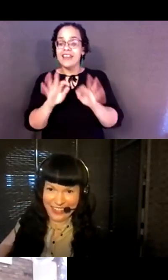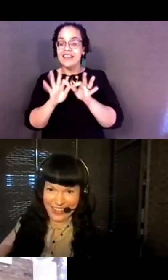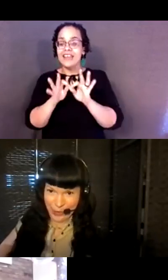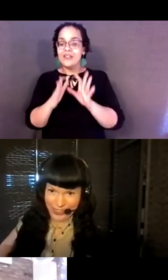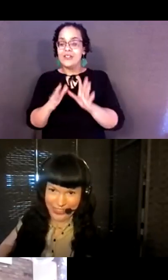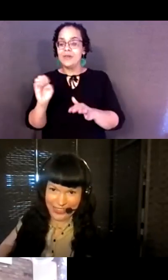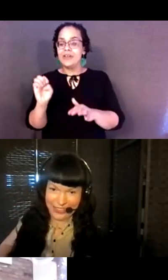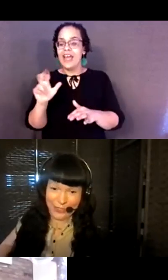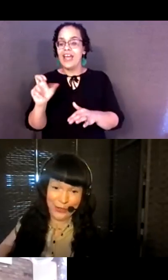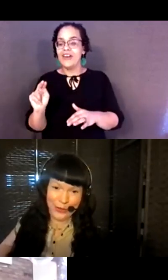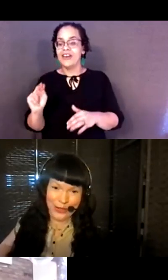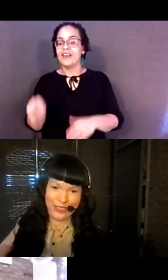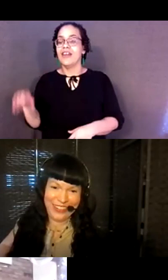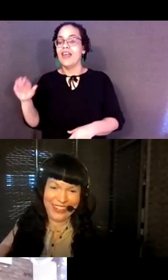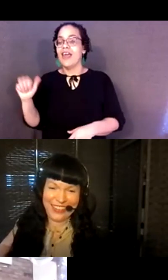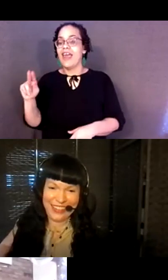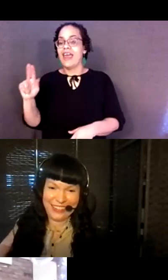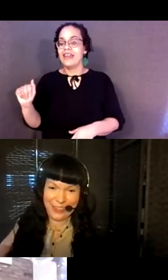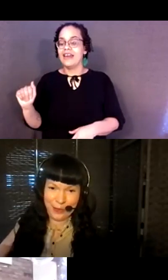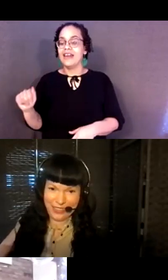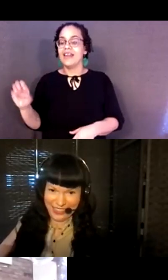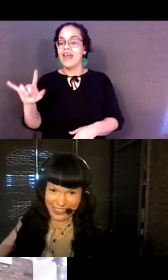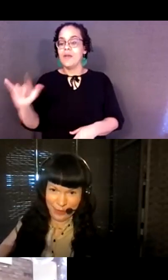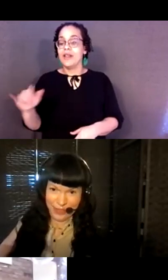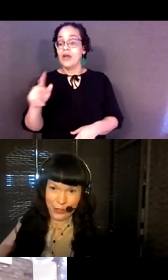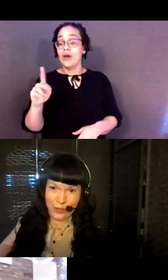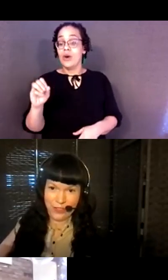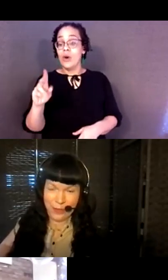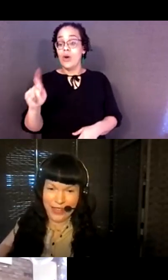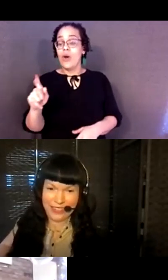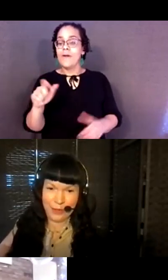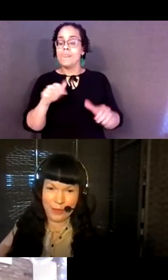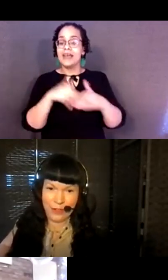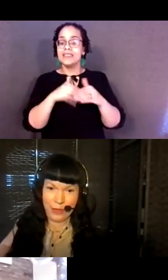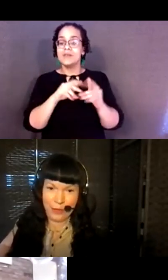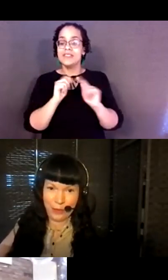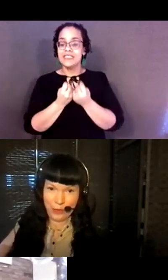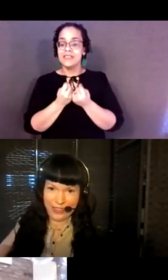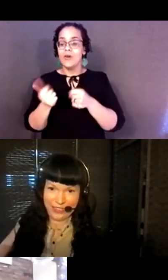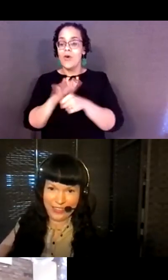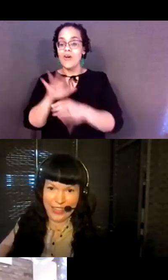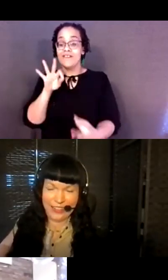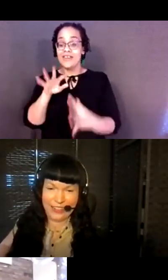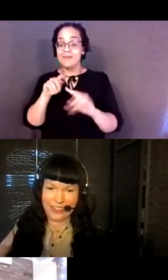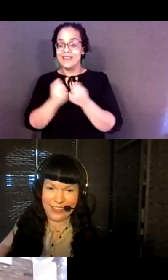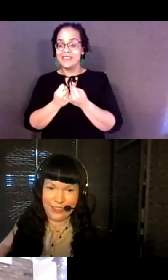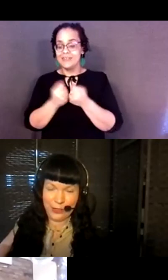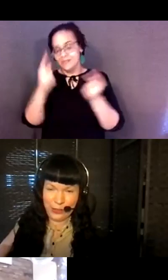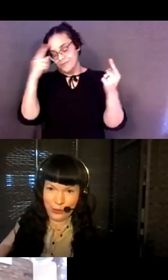Emily, Koko, the Accessibility Team and the COVID Feedback Team for helping